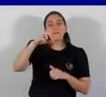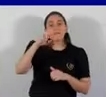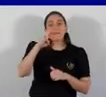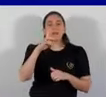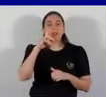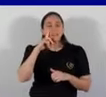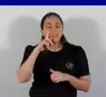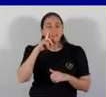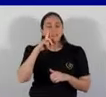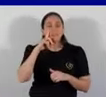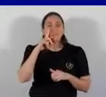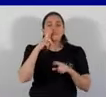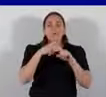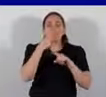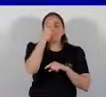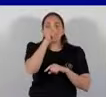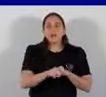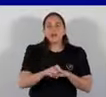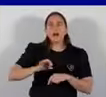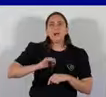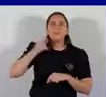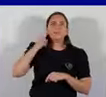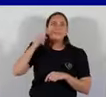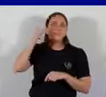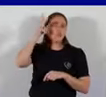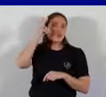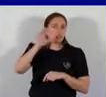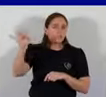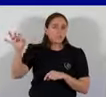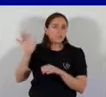Basically the GDP per capita until the year 1800 was practically constant